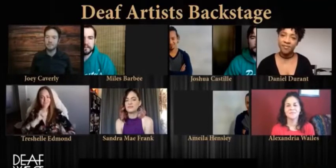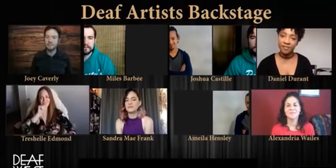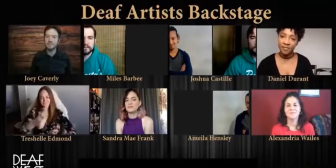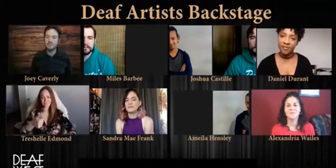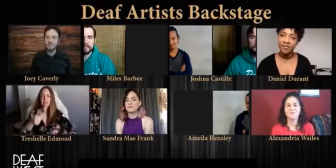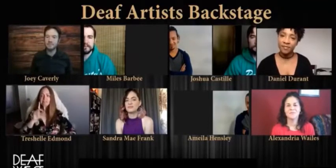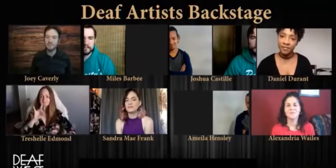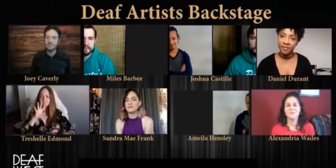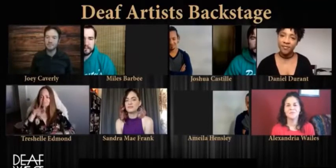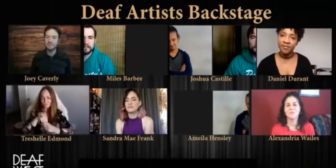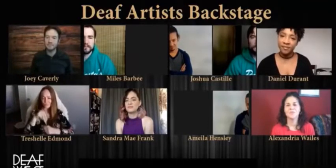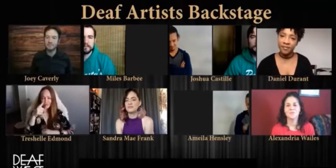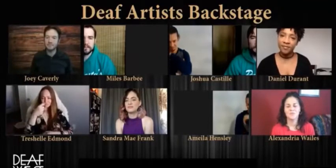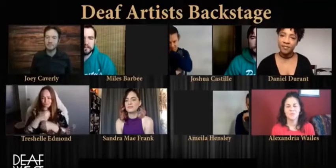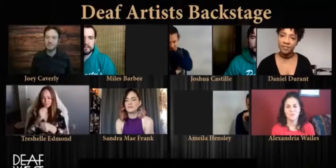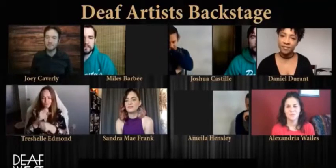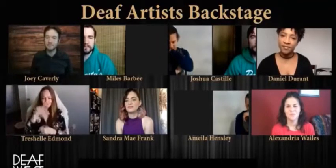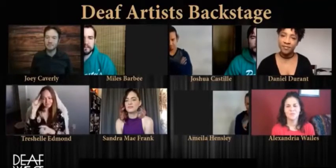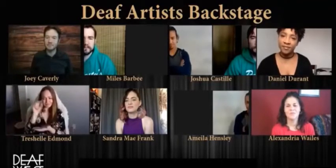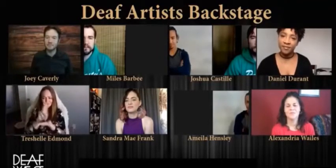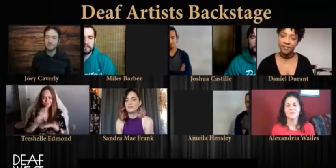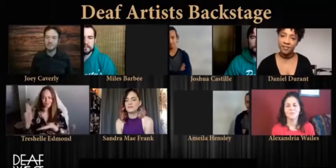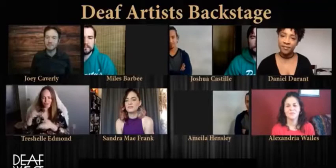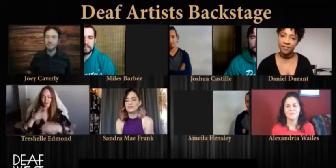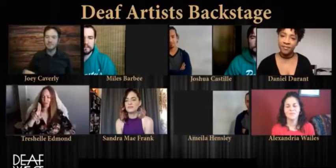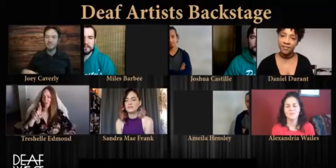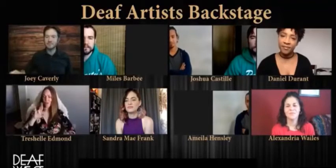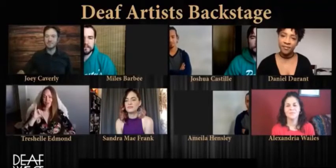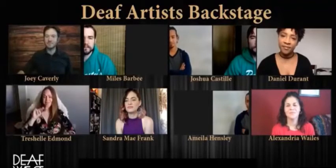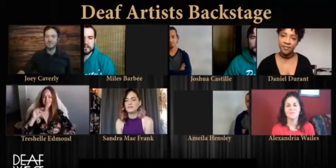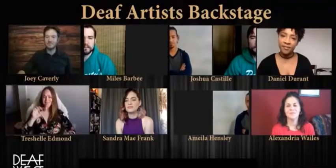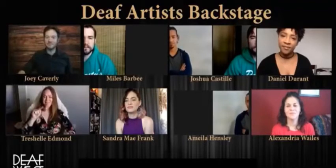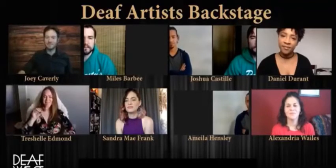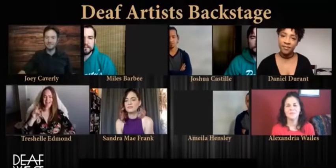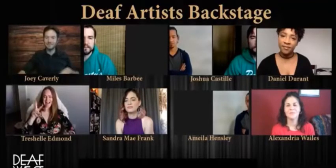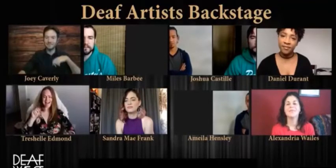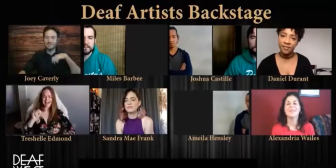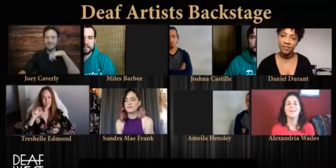And I was not great at the music component of it.